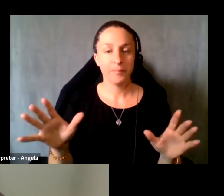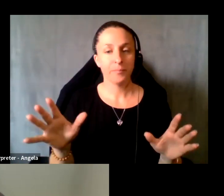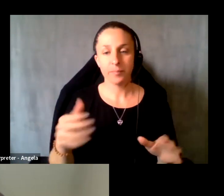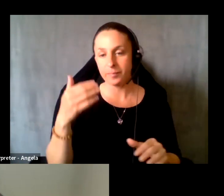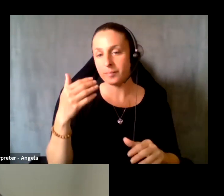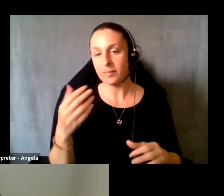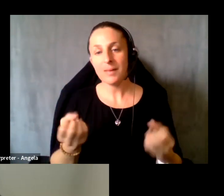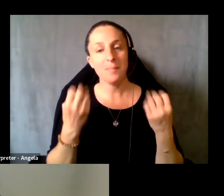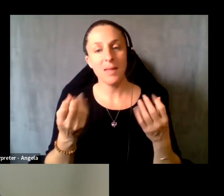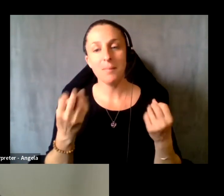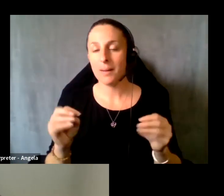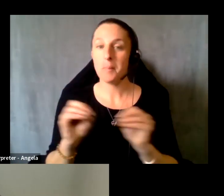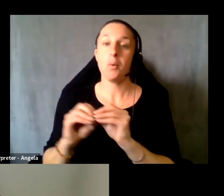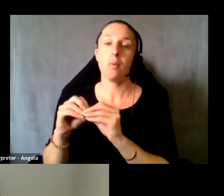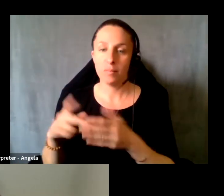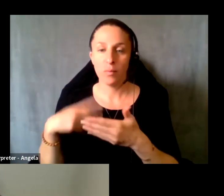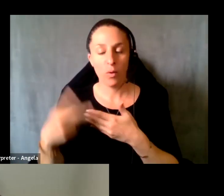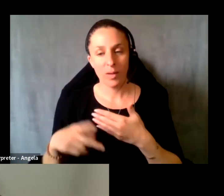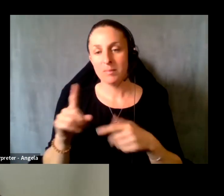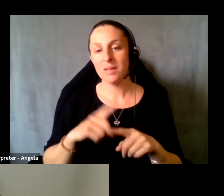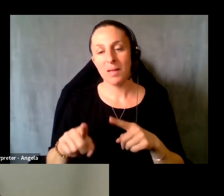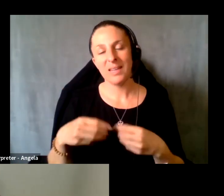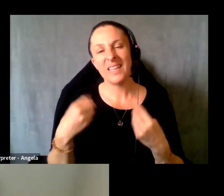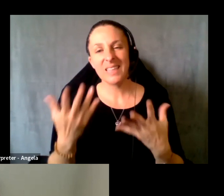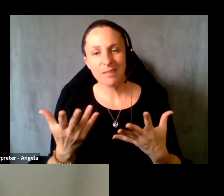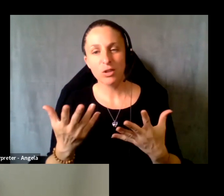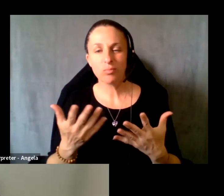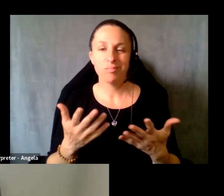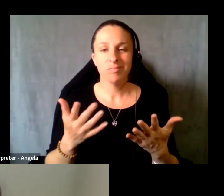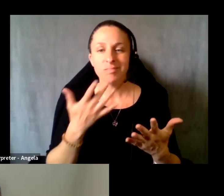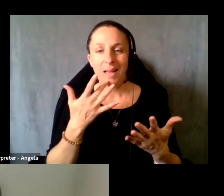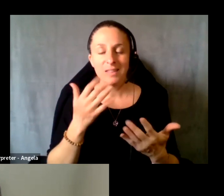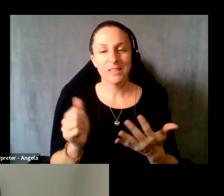more programs, but this sort of gives you a flavor of it all. And more and more, we